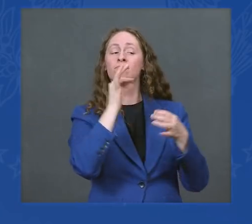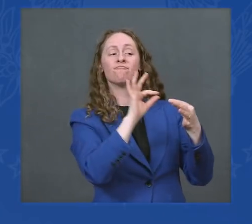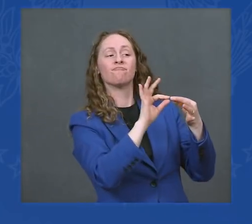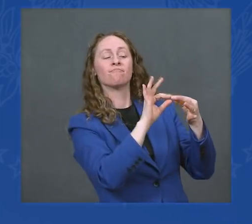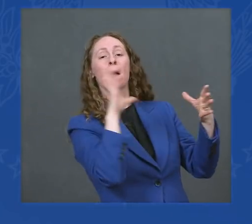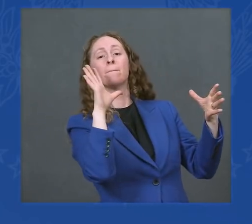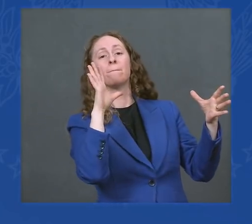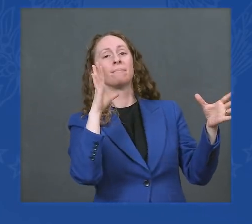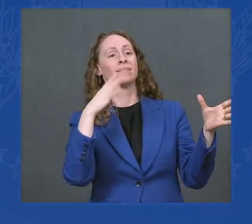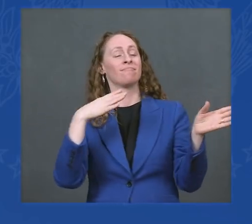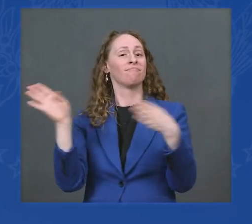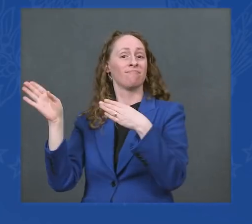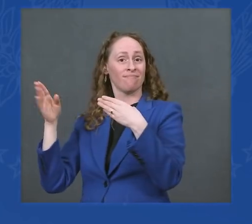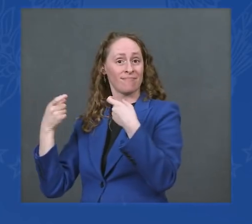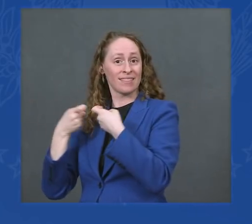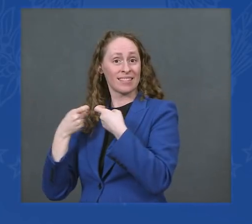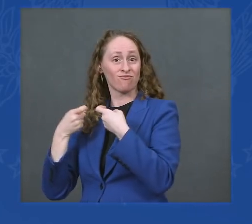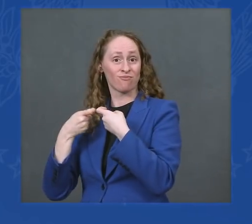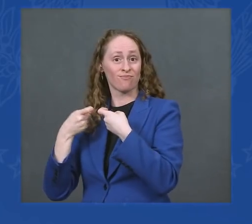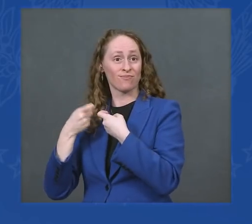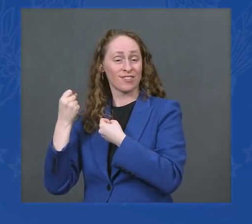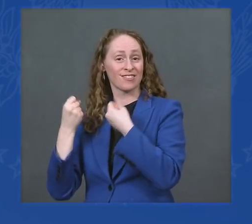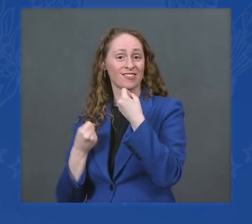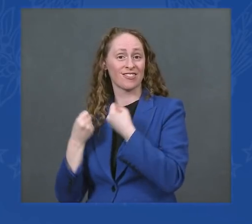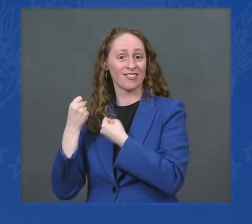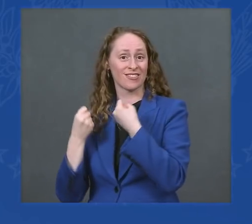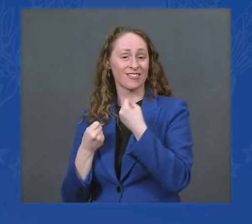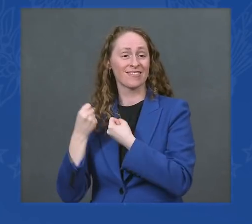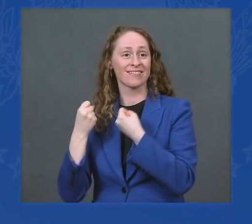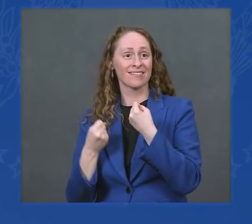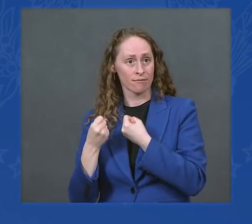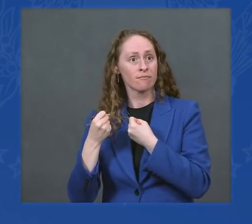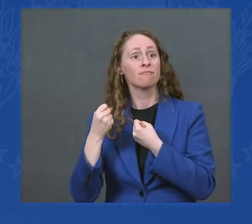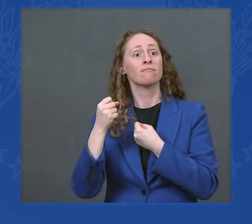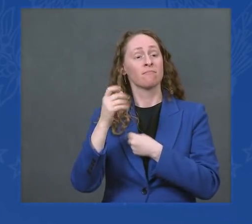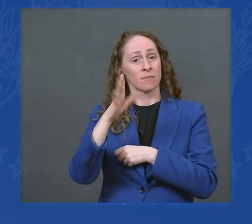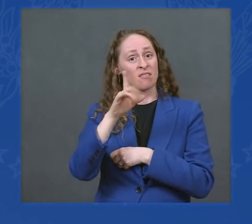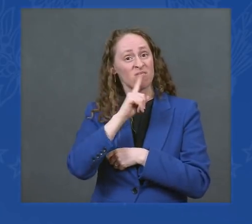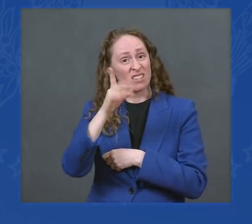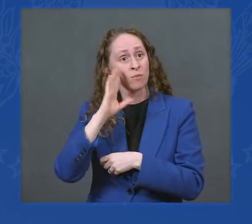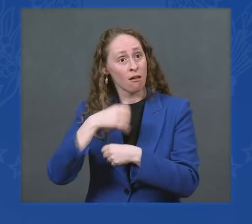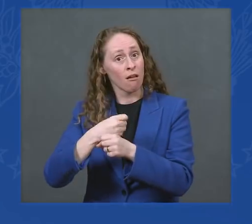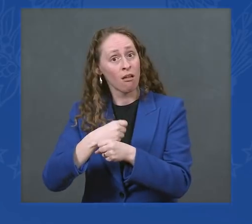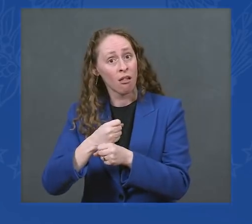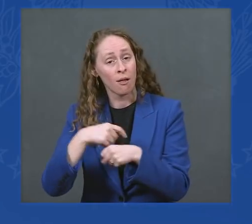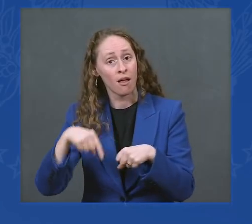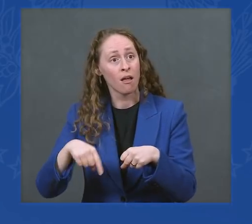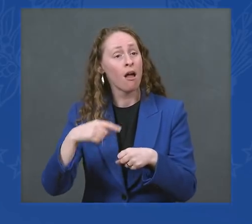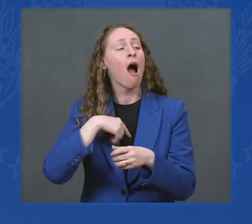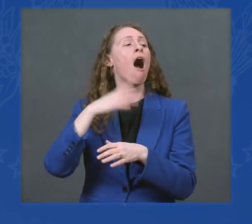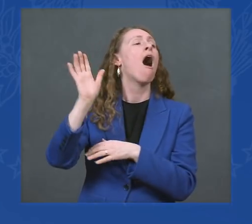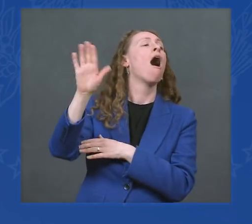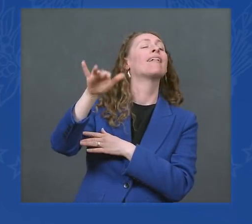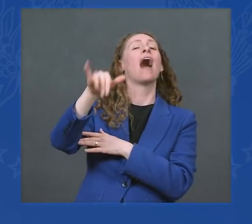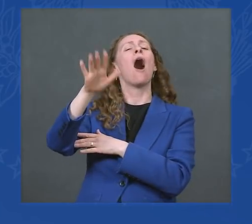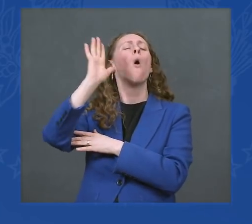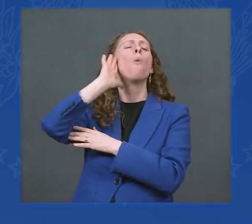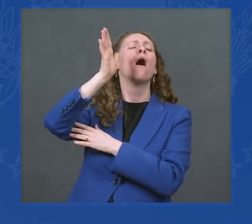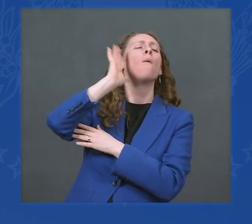Buy in America a reality and not an empty promise. It means bringing manufacturing jobs back and building supply chains here at home